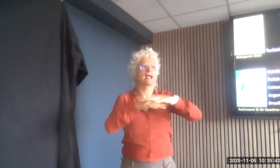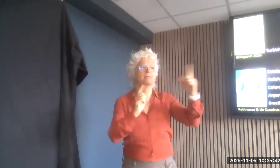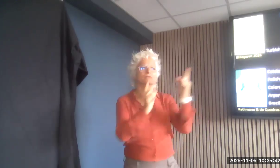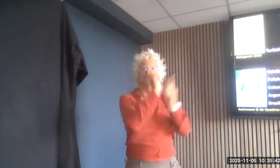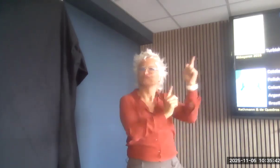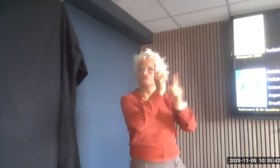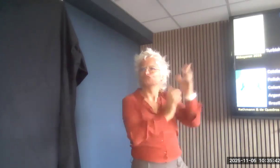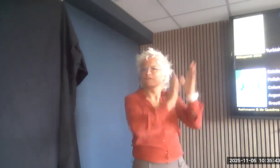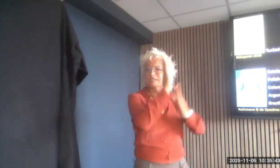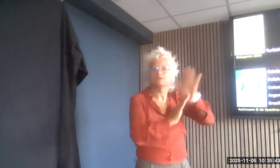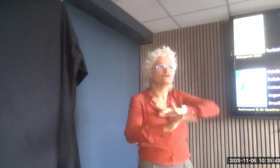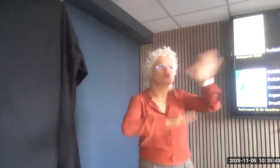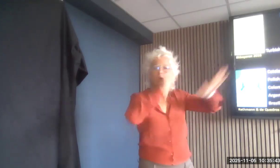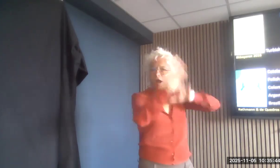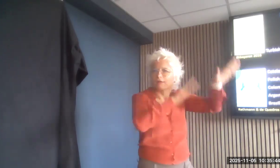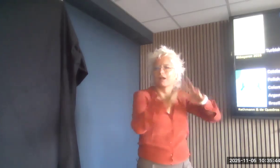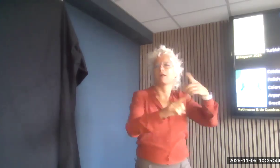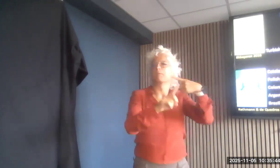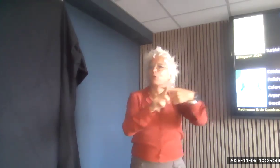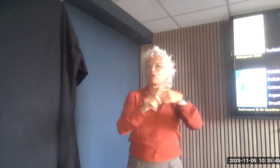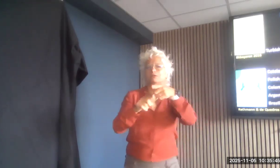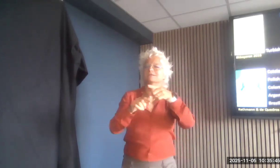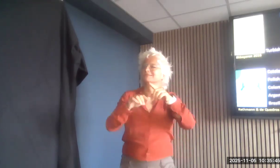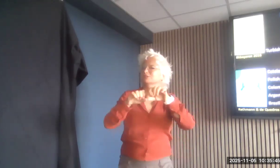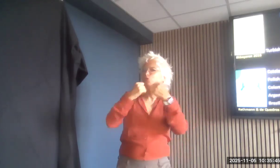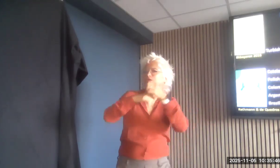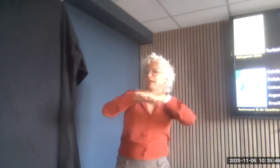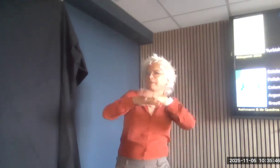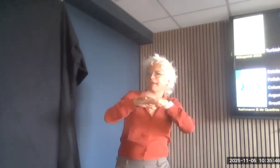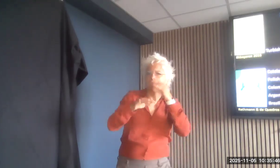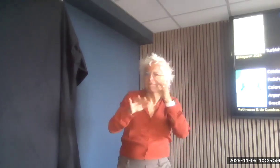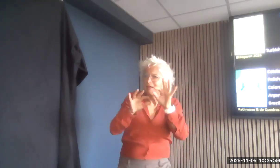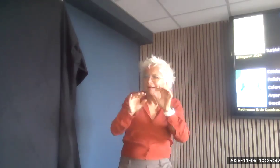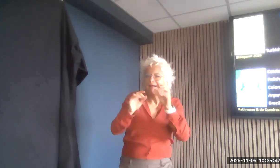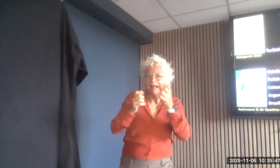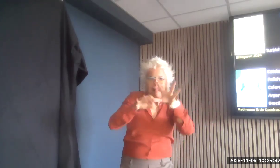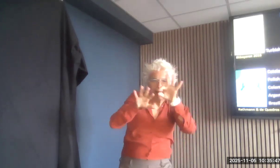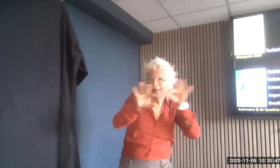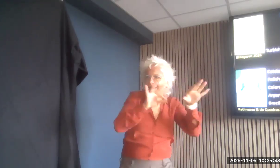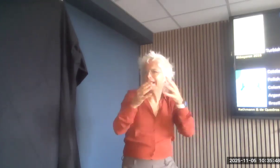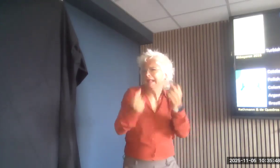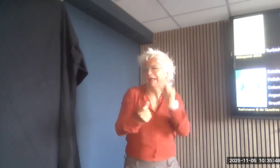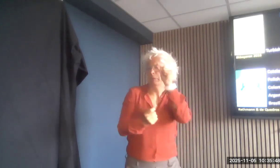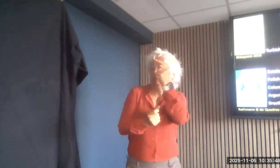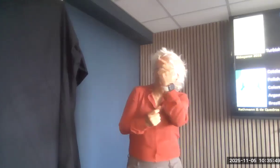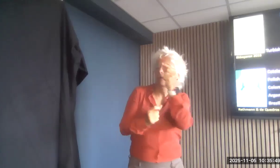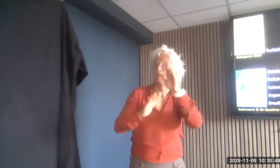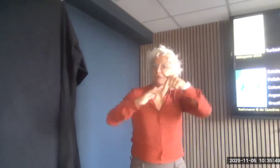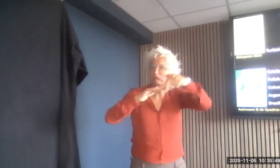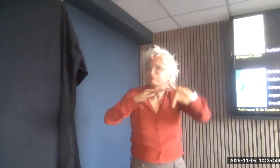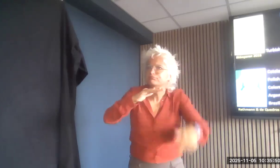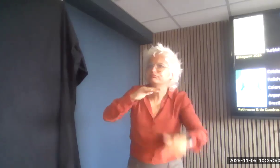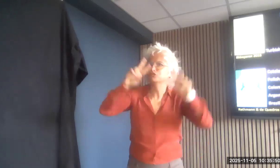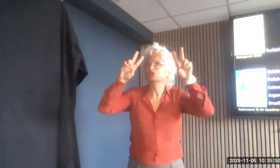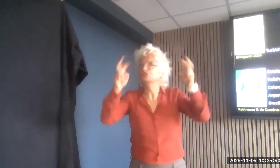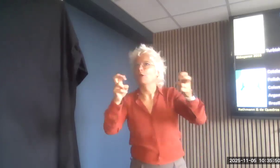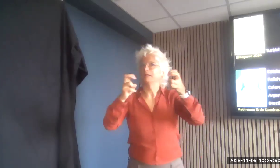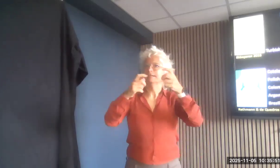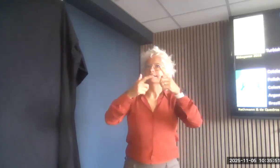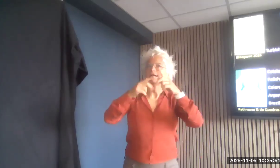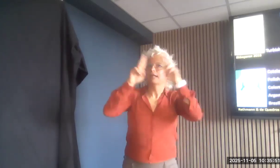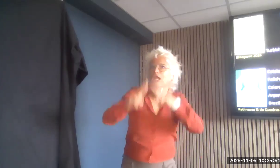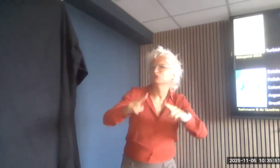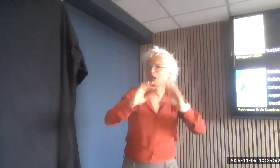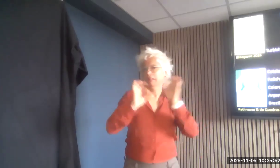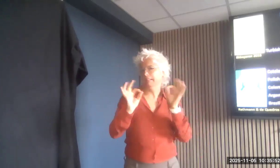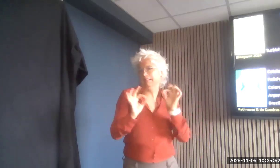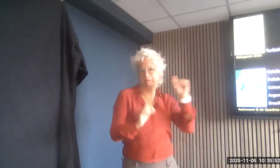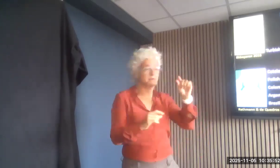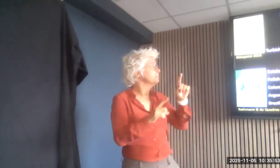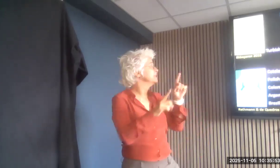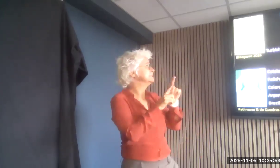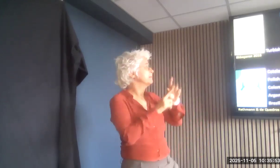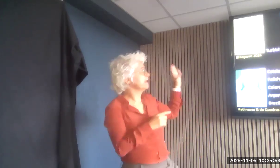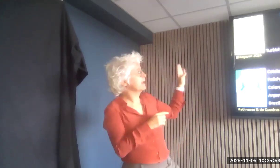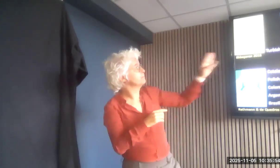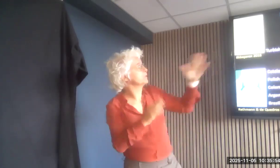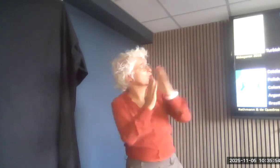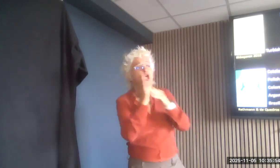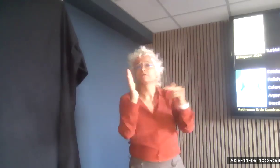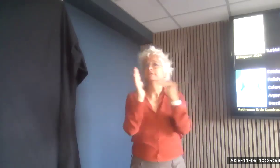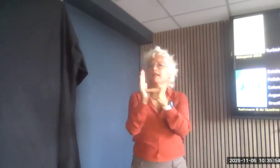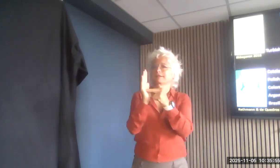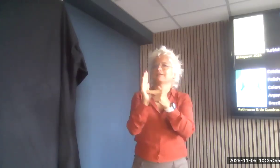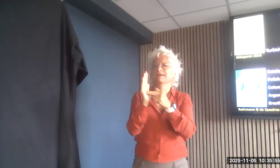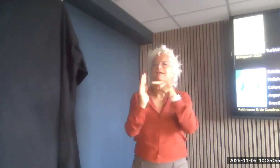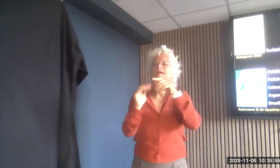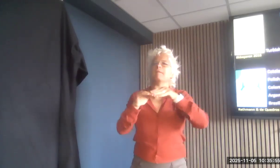But this was more as a result of people having face-to-face interactions and social interactions people going to different spaces. But again, this is very limited, this isn't an in-depth research study.